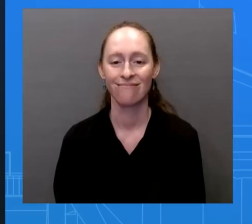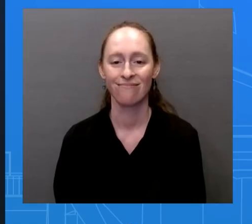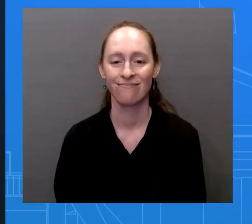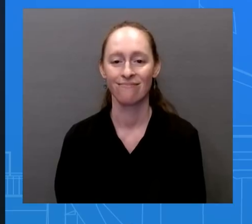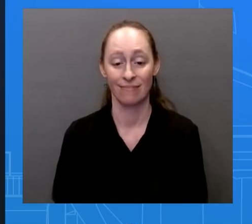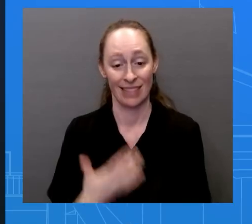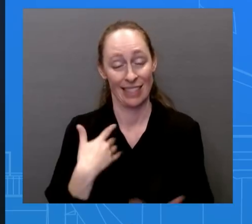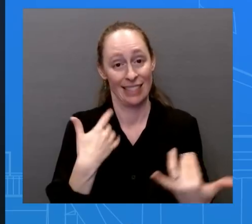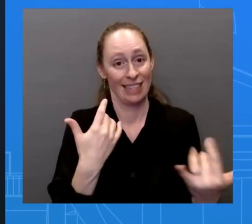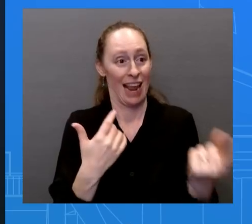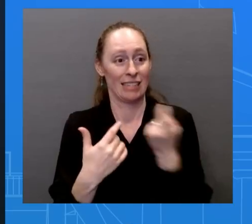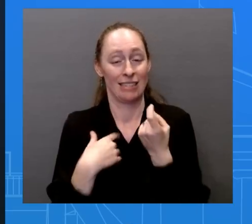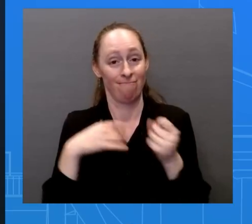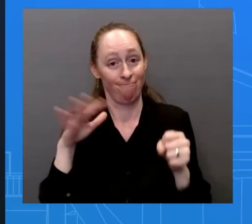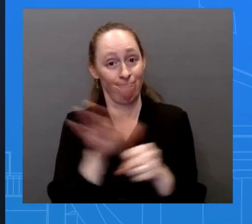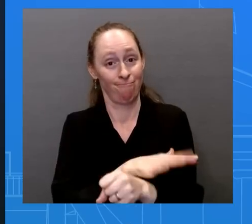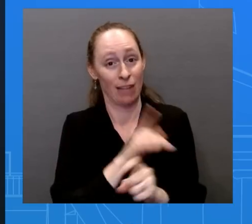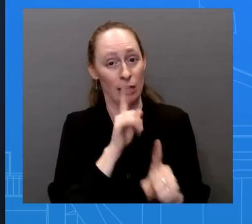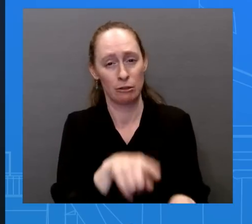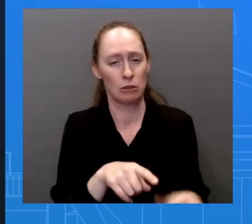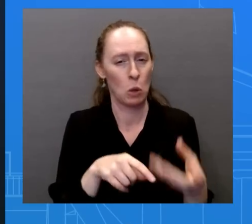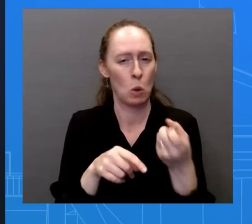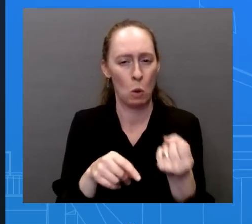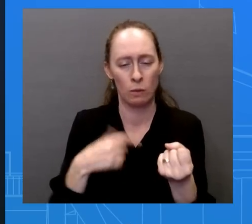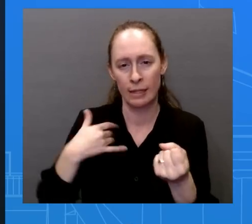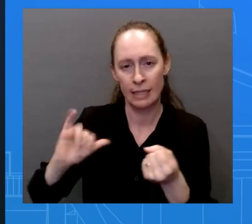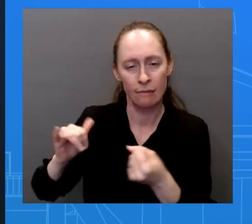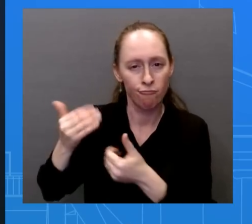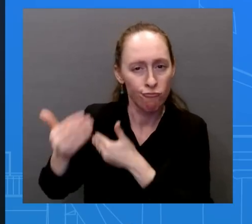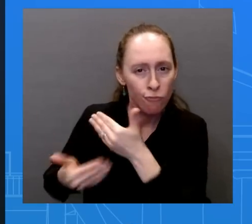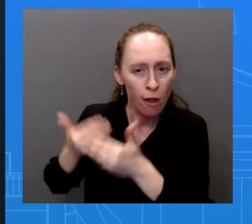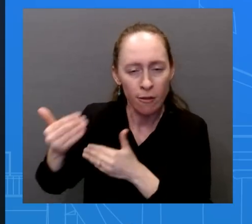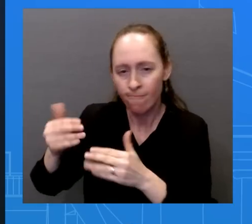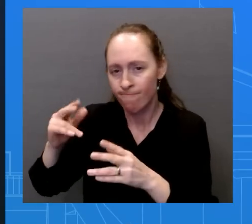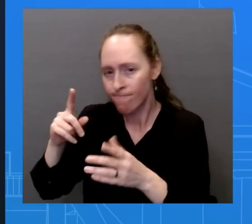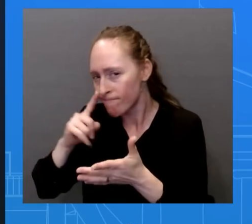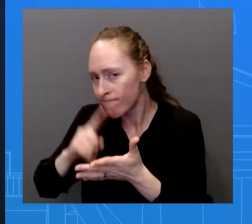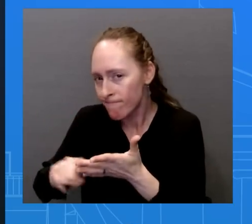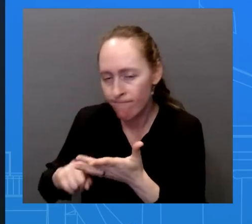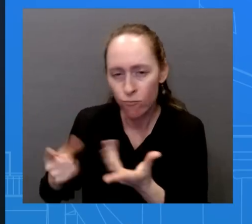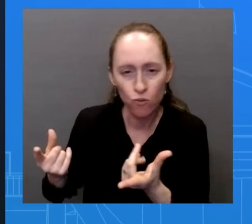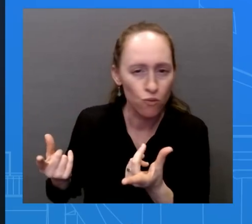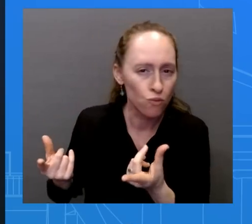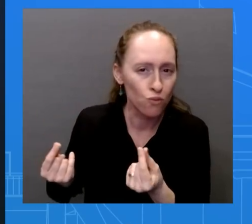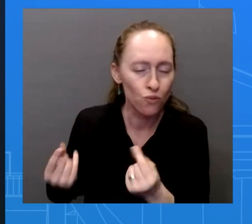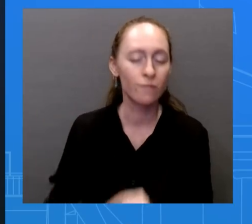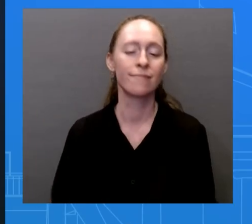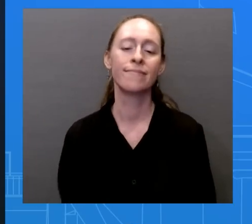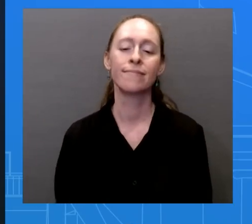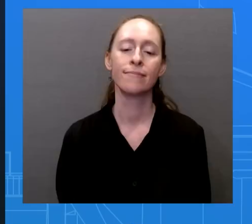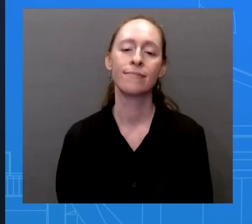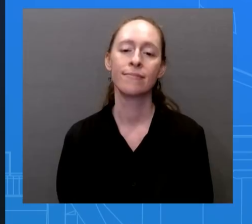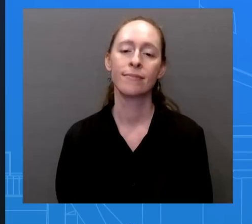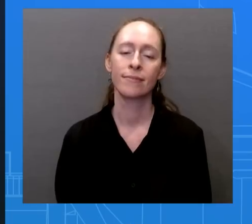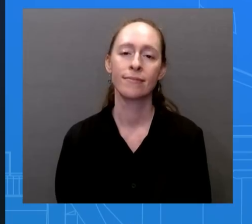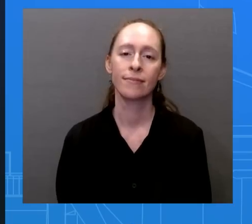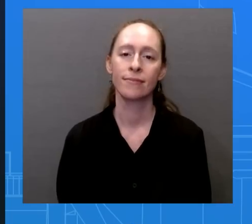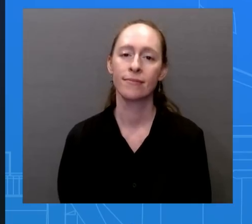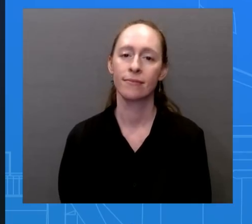and take a really, really deliberate, close look. The Press: Thanks, Karine. Ahead of the U.N. vote tomorrow on this draft resolution